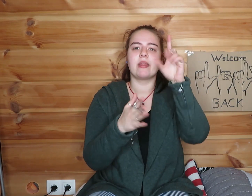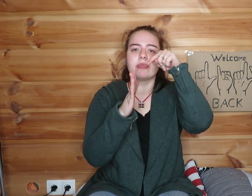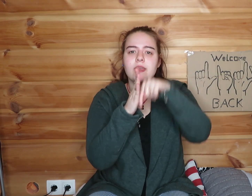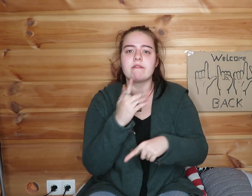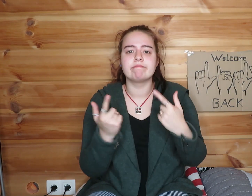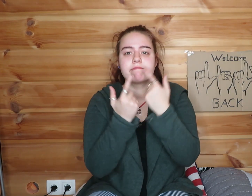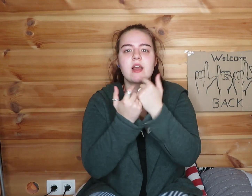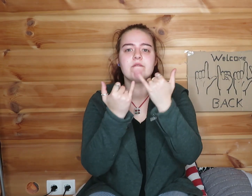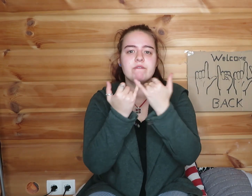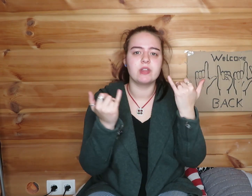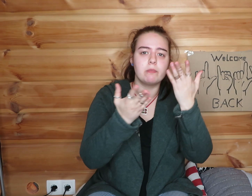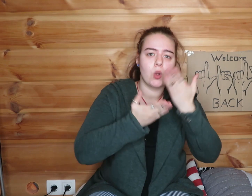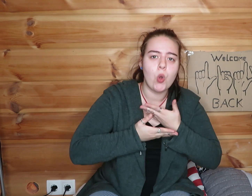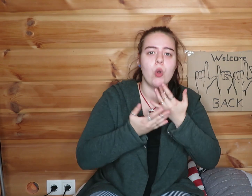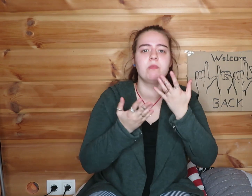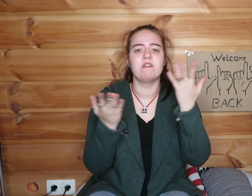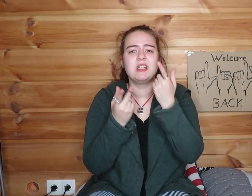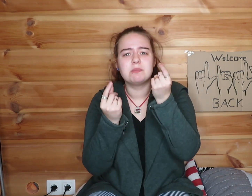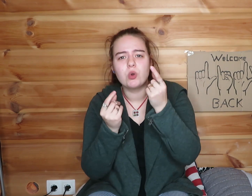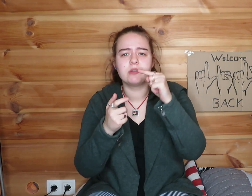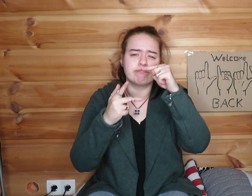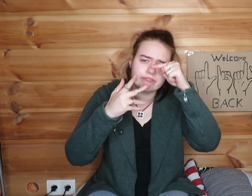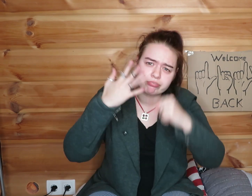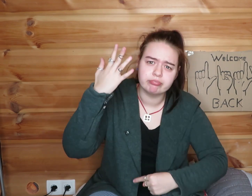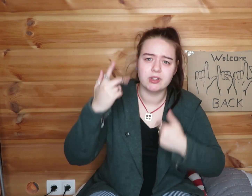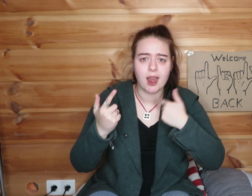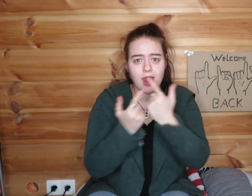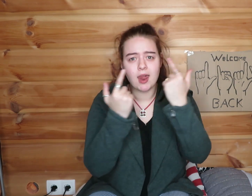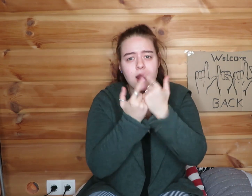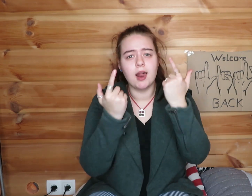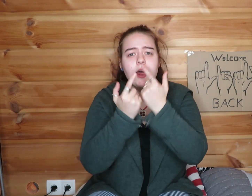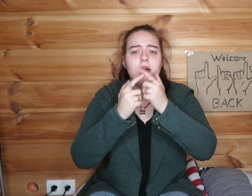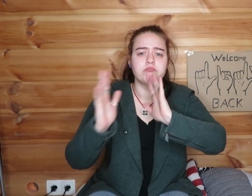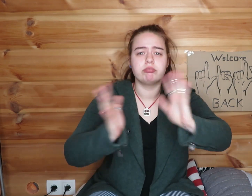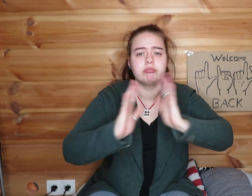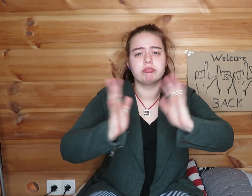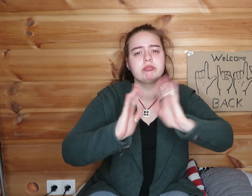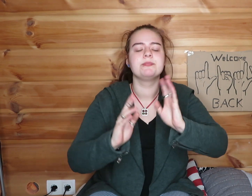I explained everything in detail. How to get a sign name, what it means and other stuff. I signed about that.